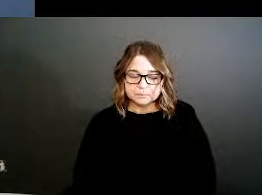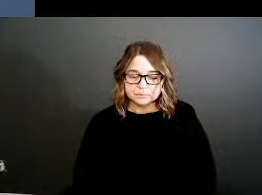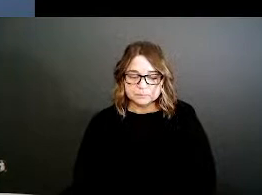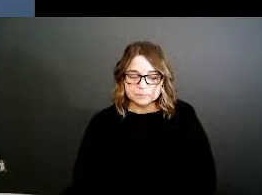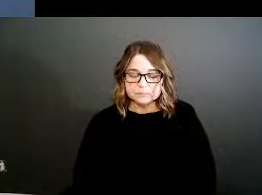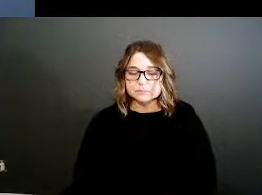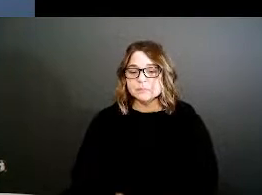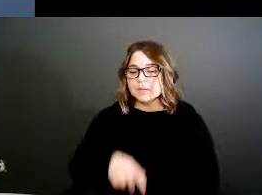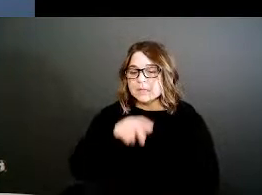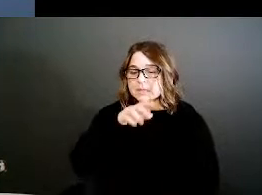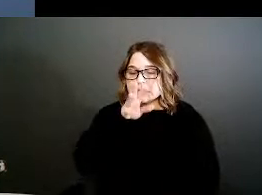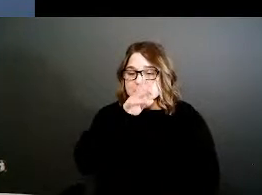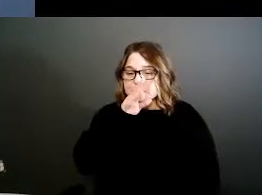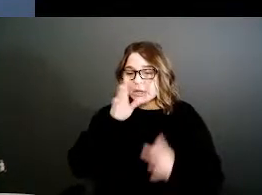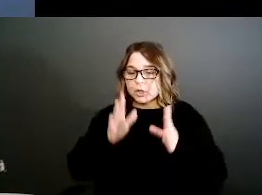SPEAKER 10 IS REBECCA DONNELLY.